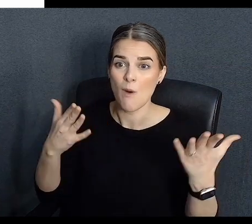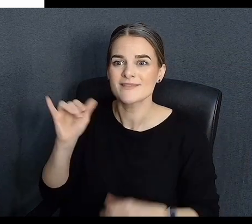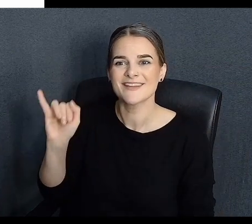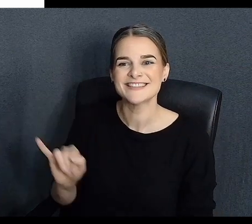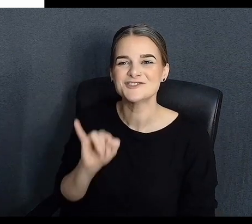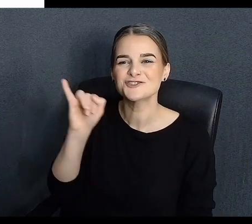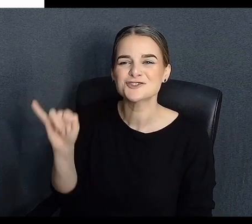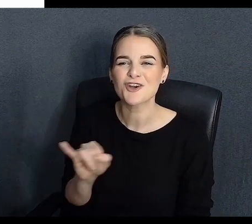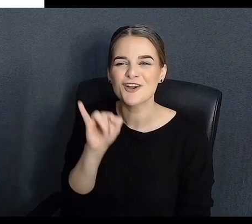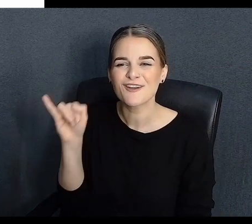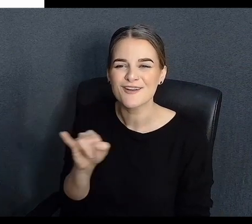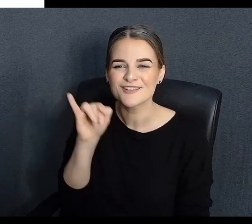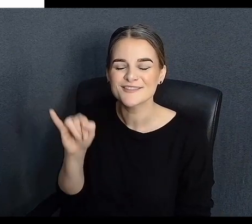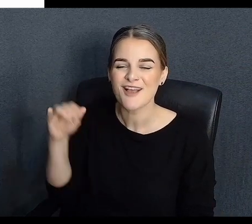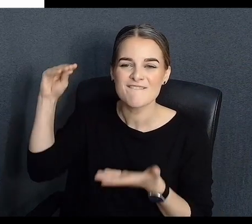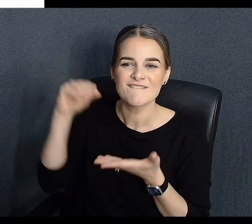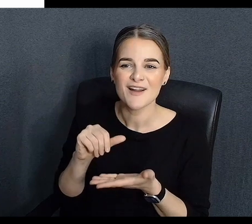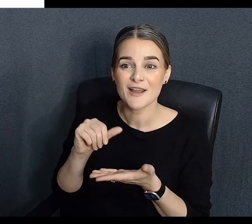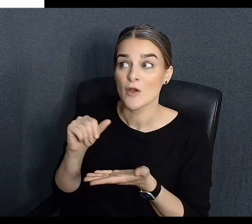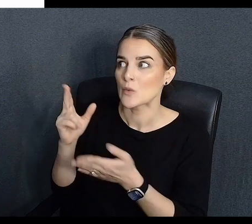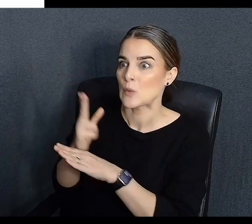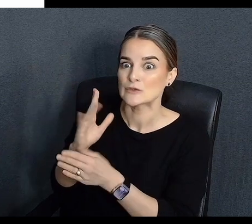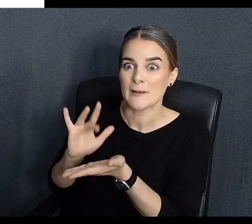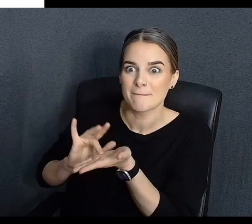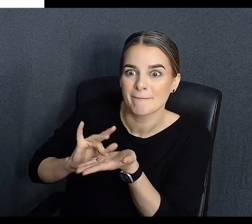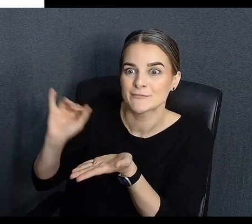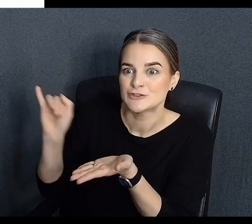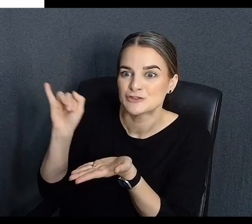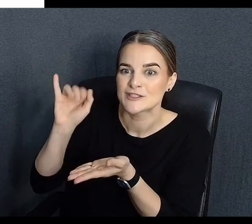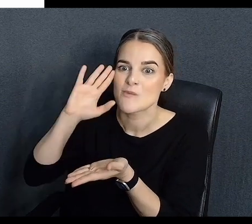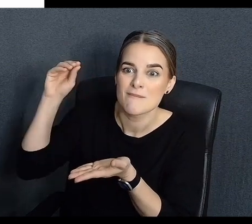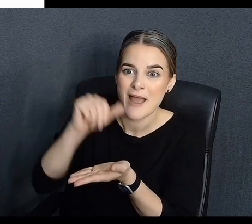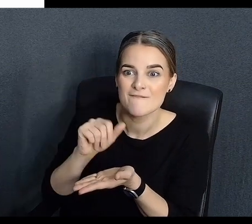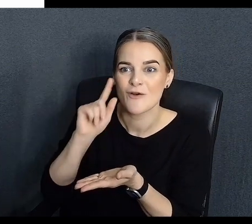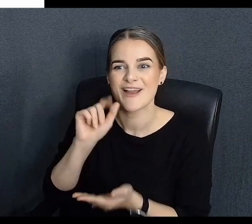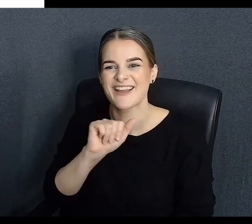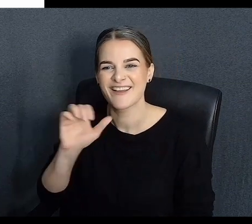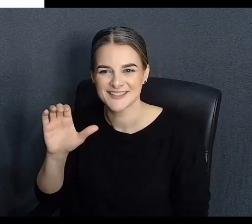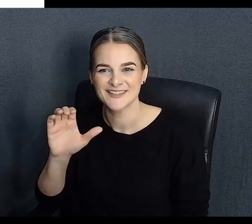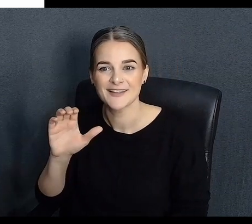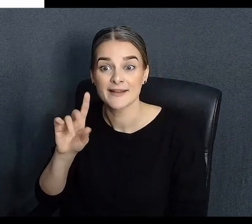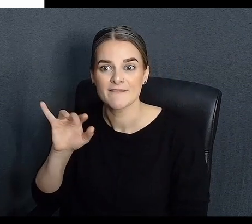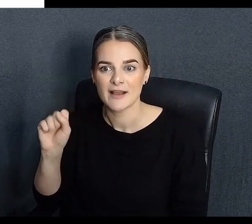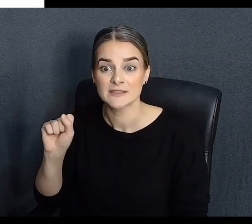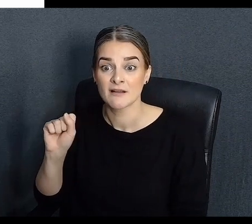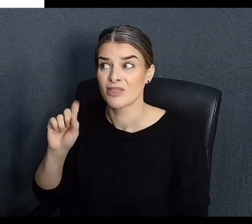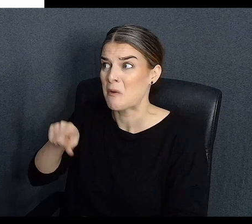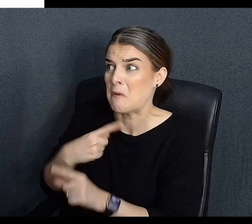so using medical insurance to pay for an AAC device. That's not the only way to pay for an AAC device,